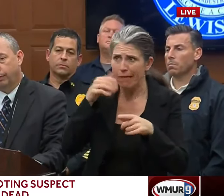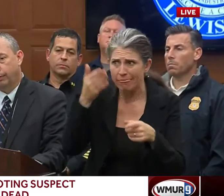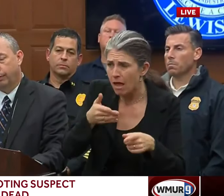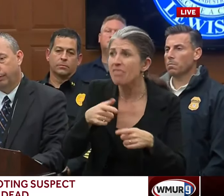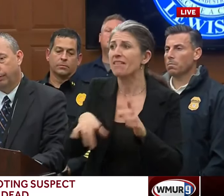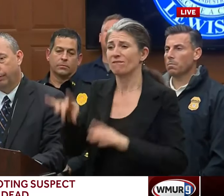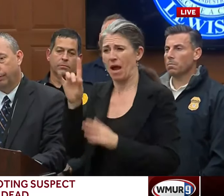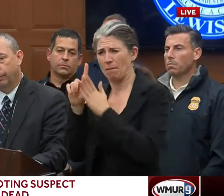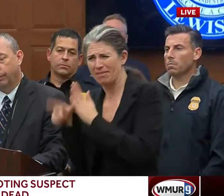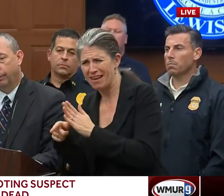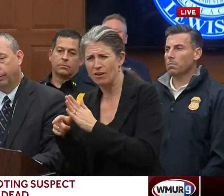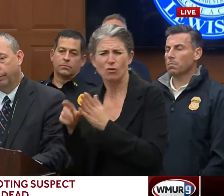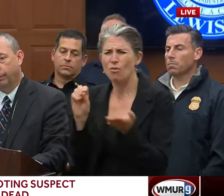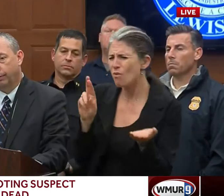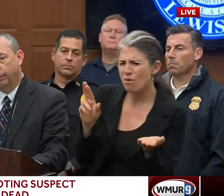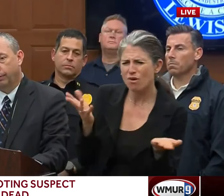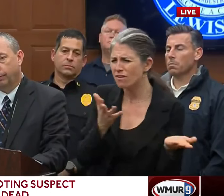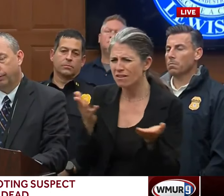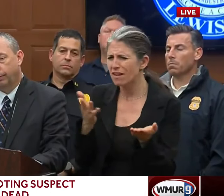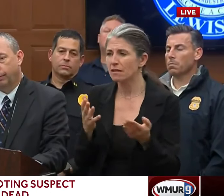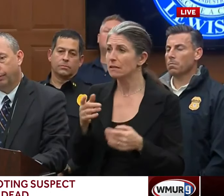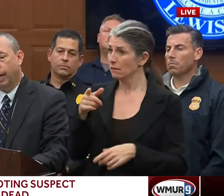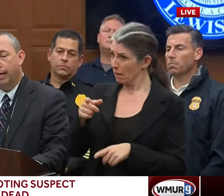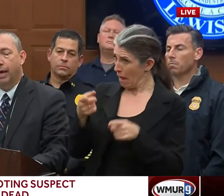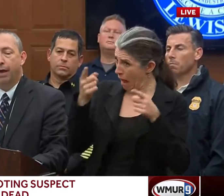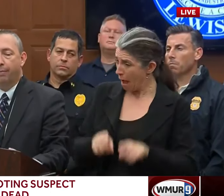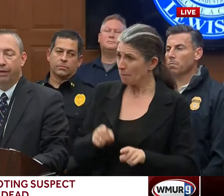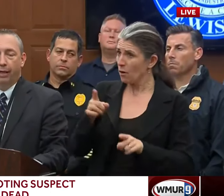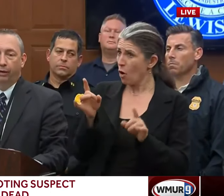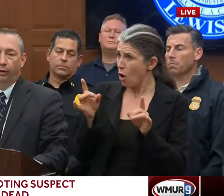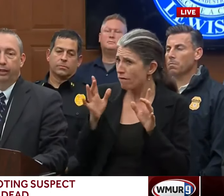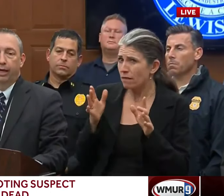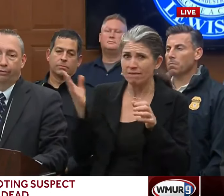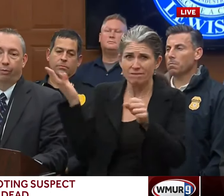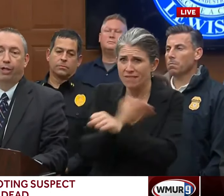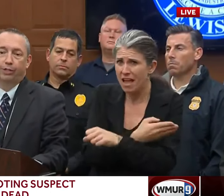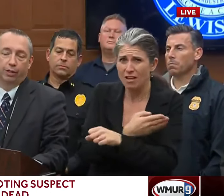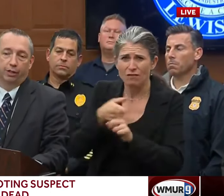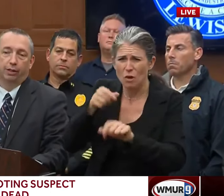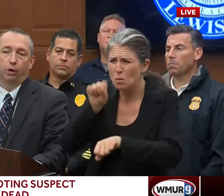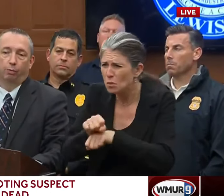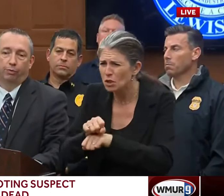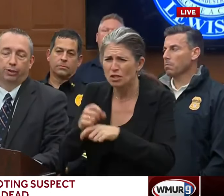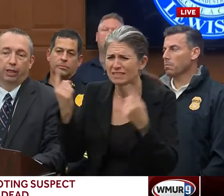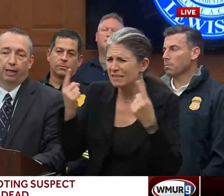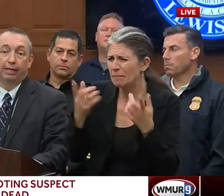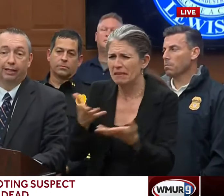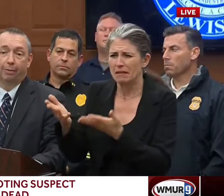AND THEN IN ADDITION TO THAT, DO YOU UNDERSTAND THAT POSSIBLY HE MAY HAVE RECENTLY BEEN FIRED FROM THIS RECYCLING CENTER?